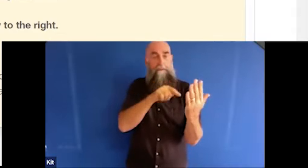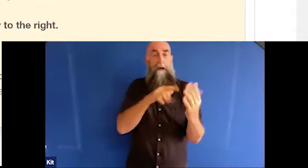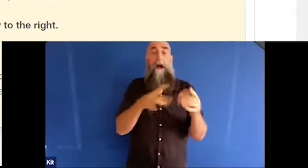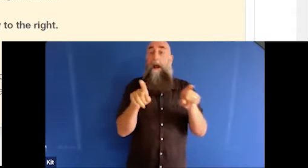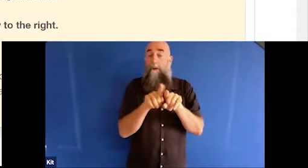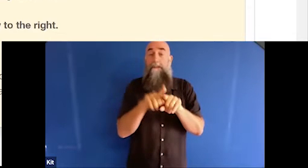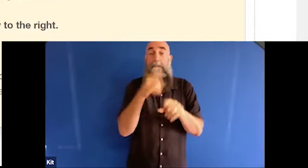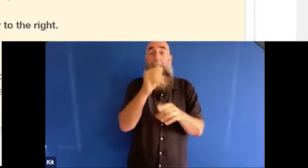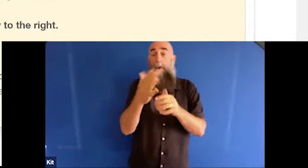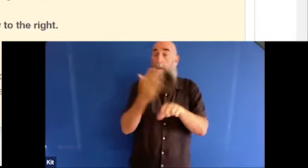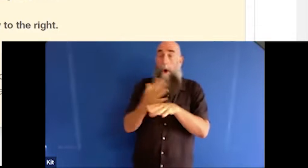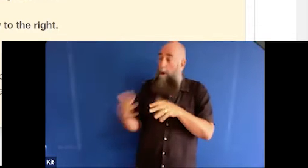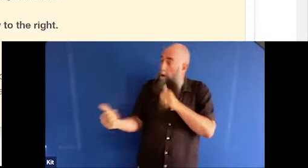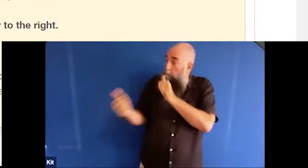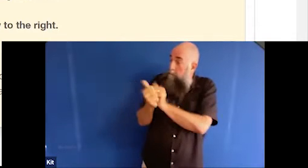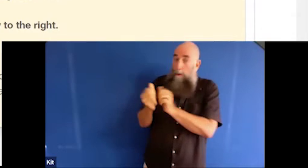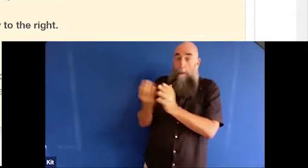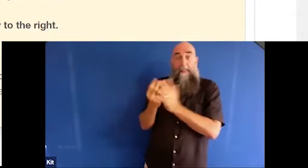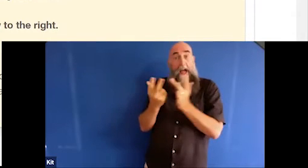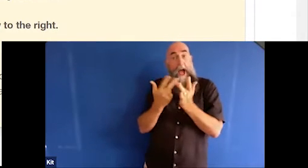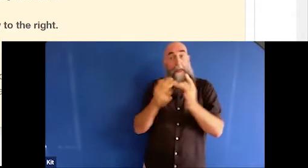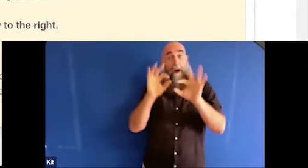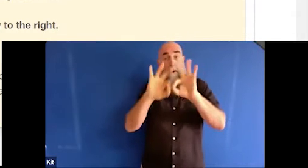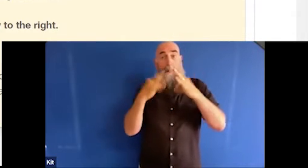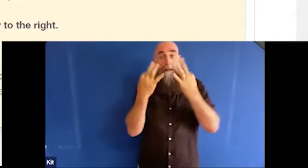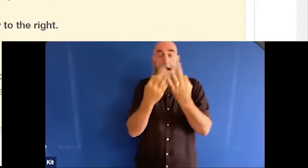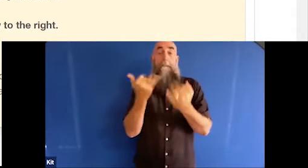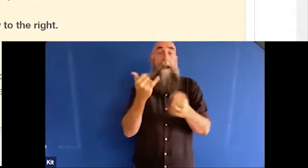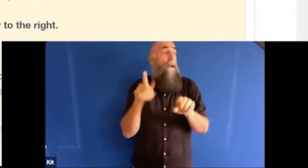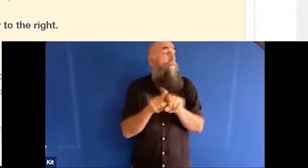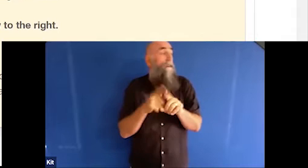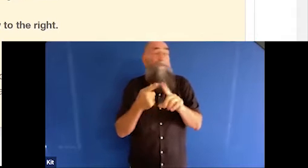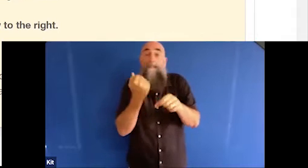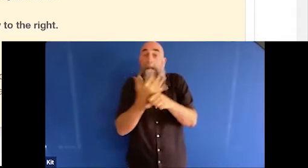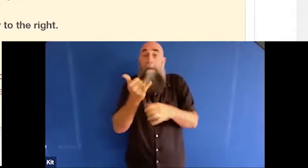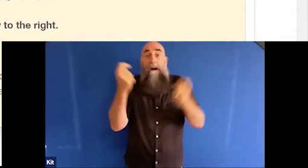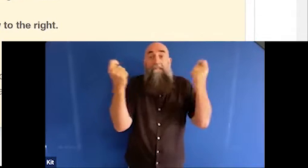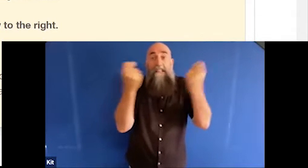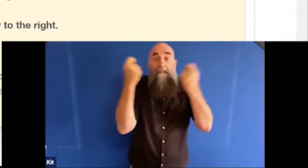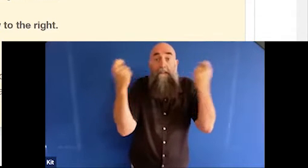working with. Say you're partnering with a big festival to present your work or whatever... A venue. A venue. Another theatre company. Gallery... Museum.